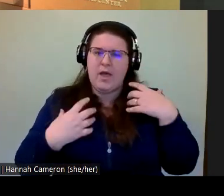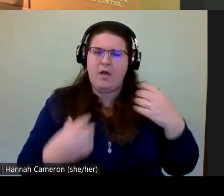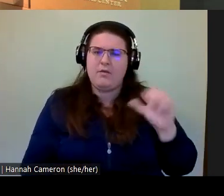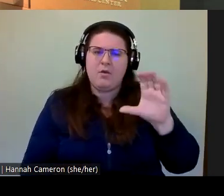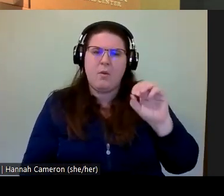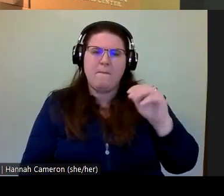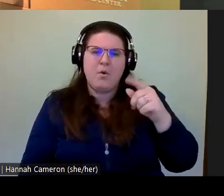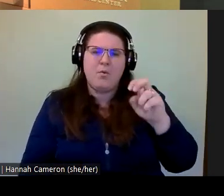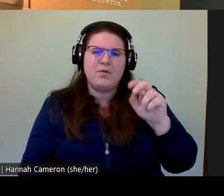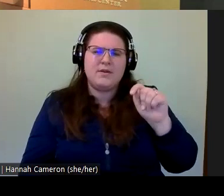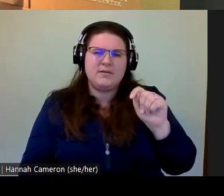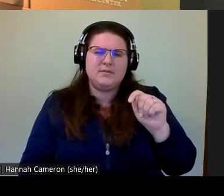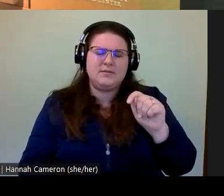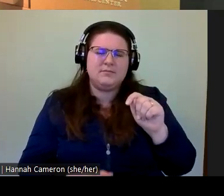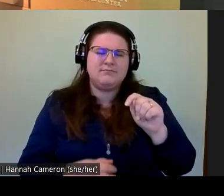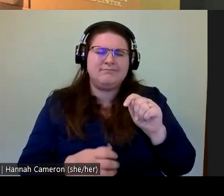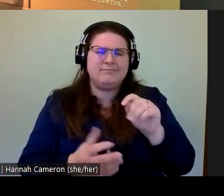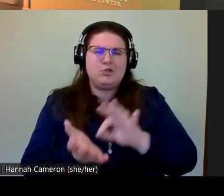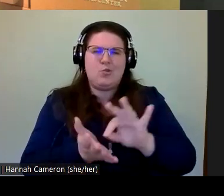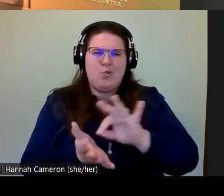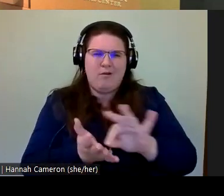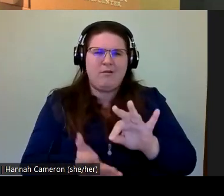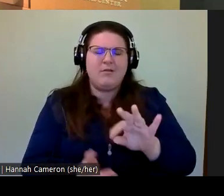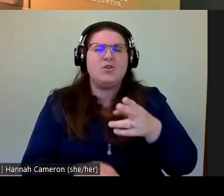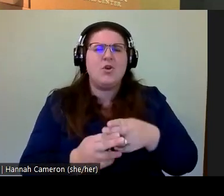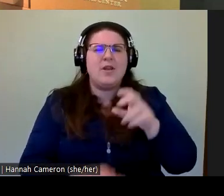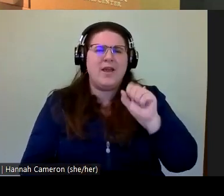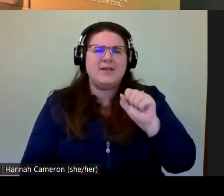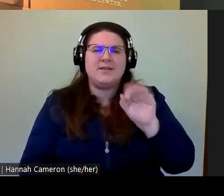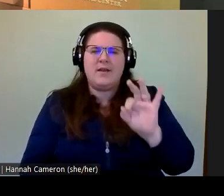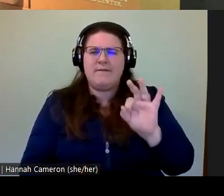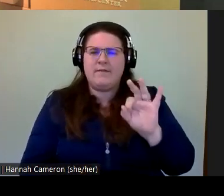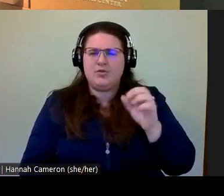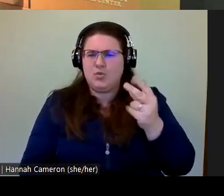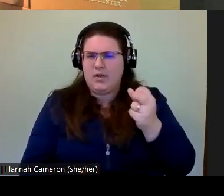scale called the sf12 it looks at mental health functioning and just to for those of you who are